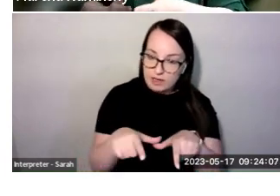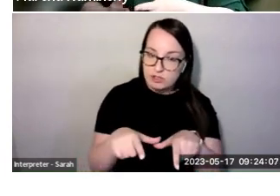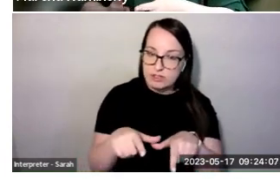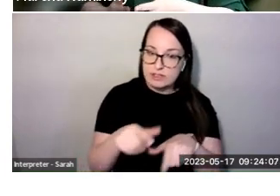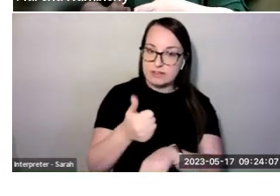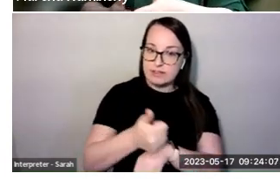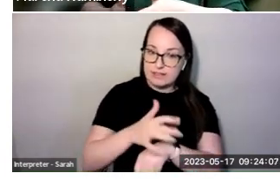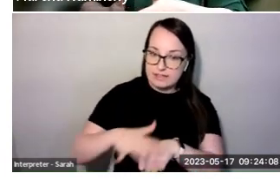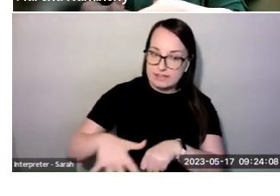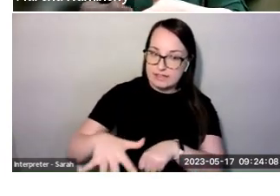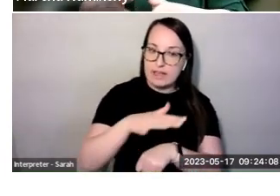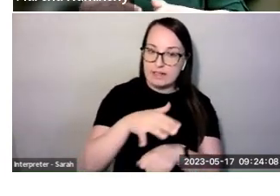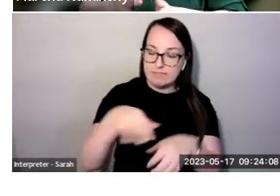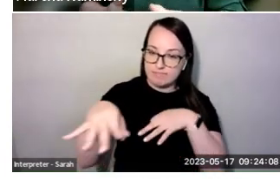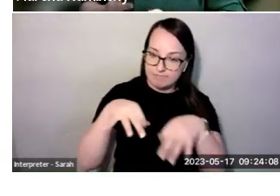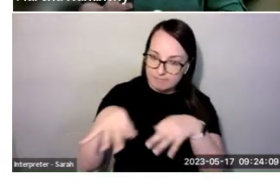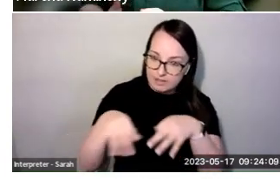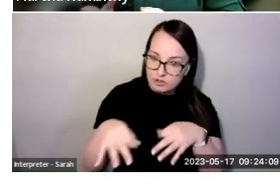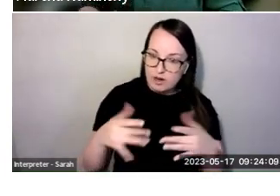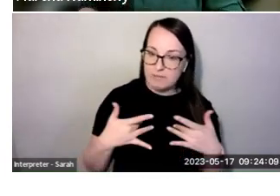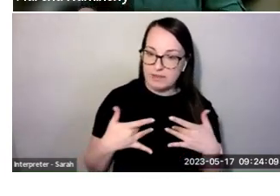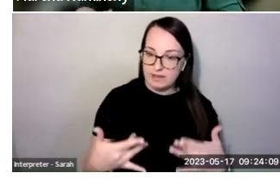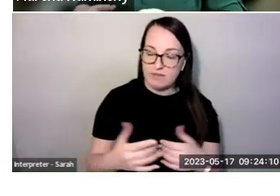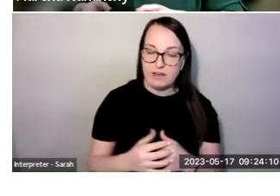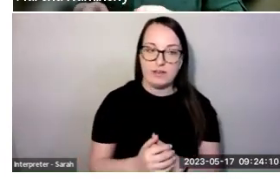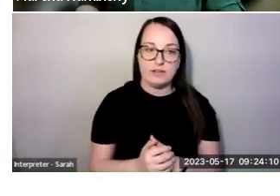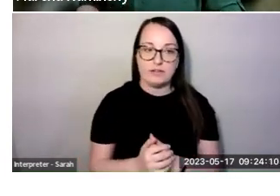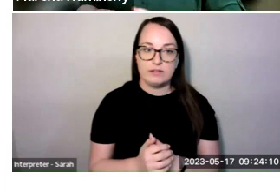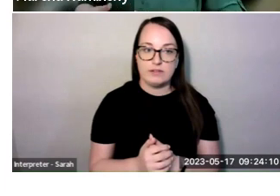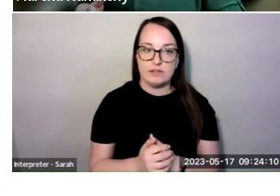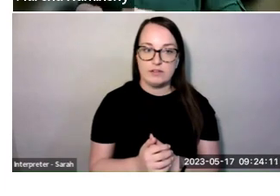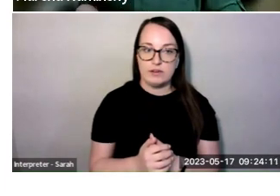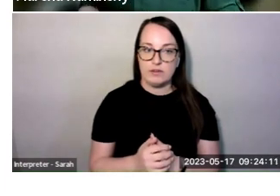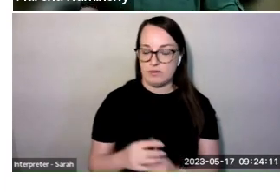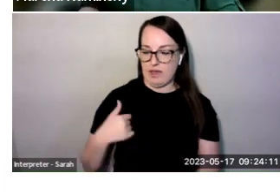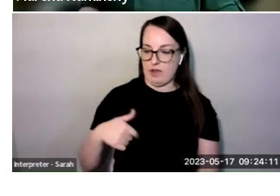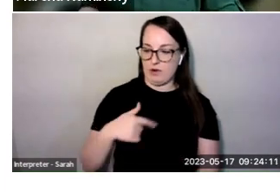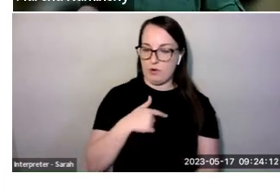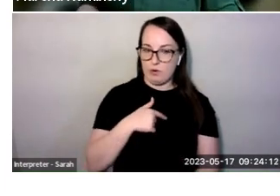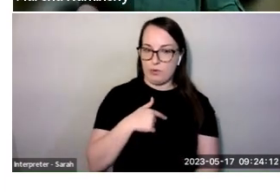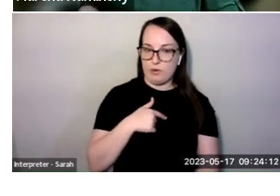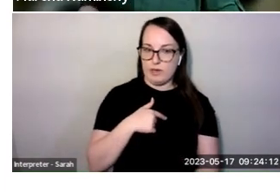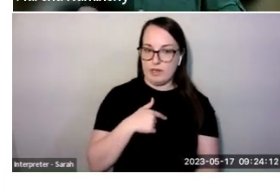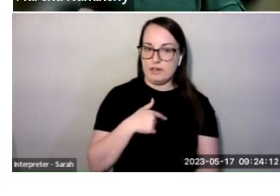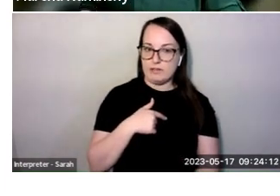event, start time, location, description of the event so we can get